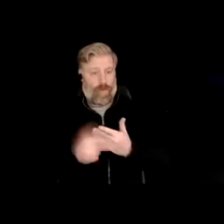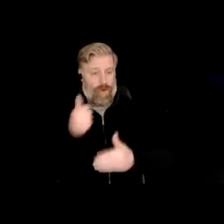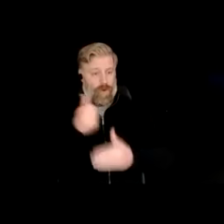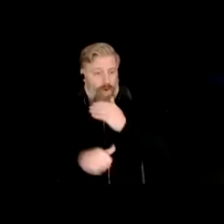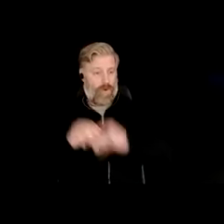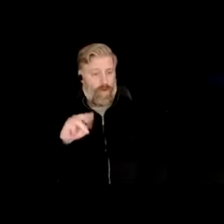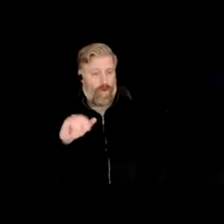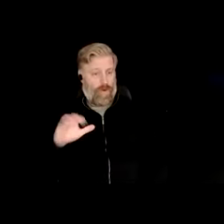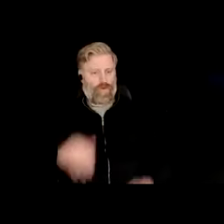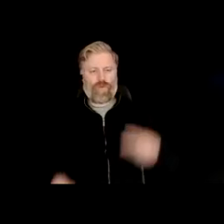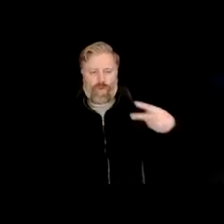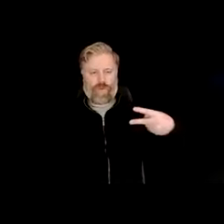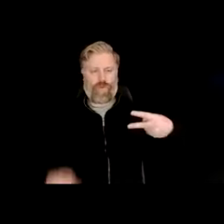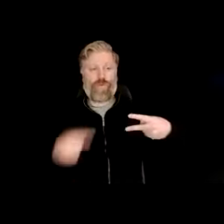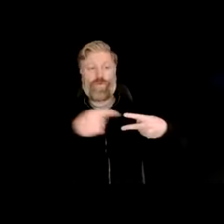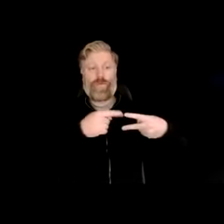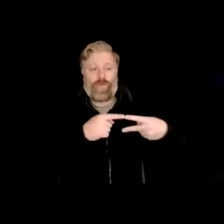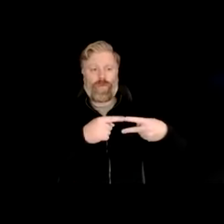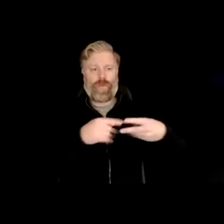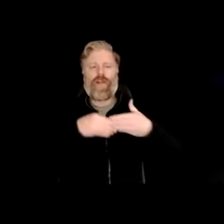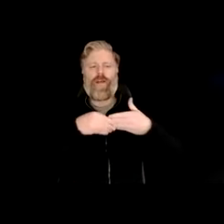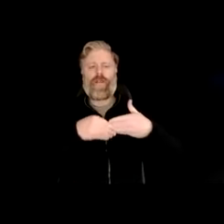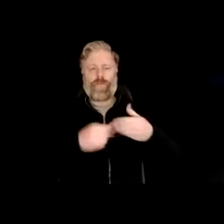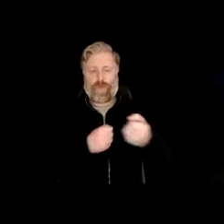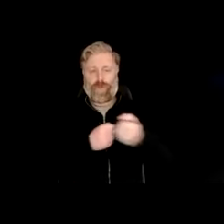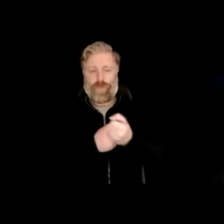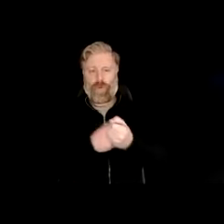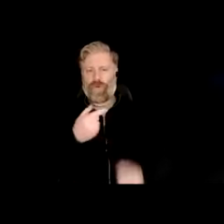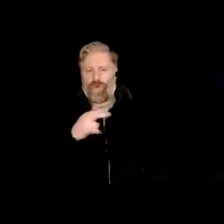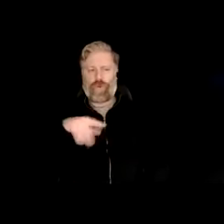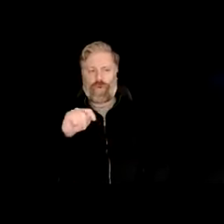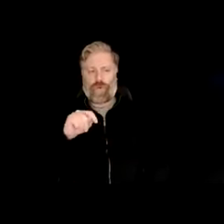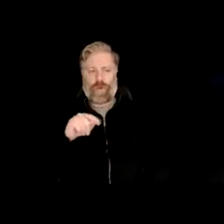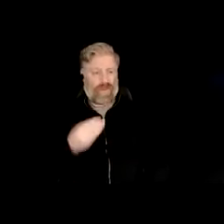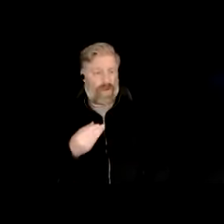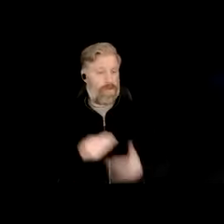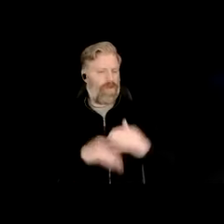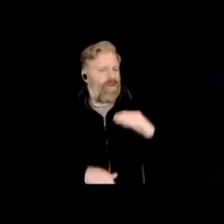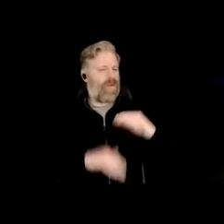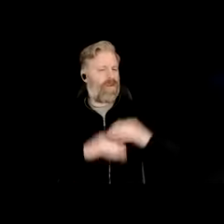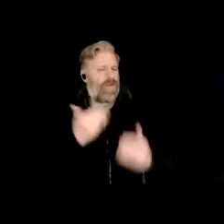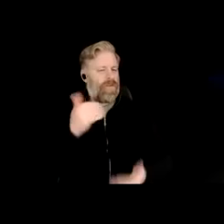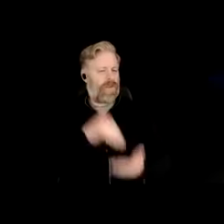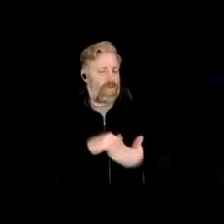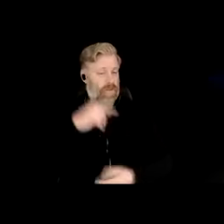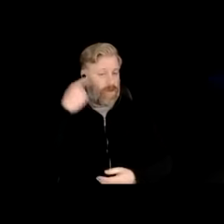The first one is Flexible Support Grant, which is up to $15,000 to support projects and programs led by groups